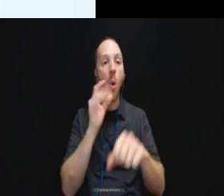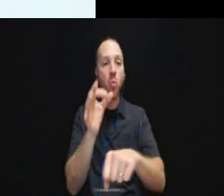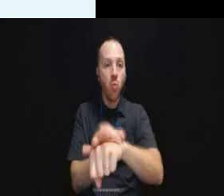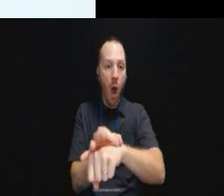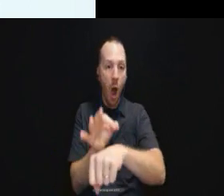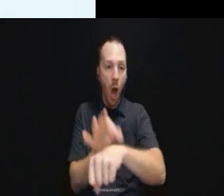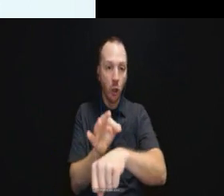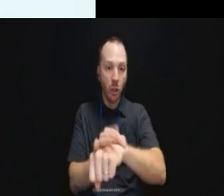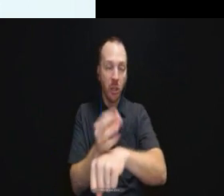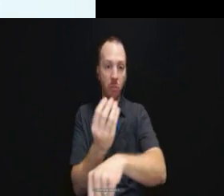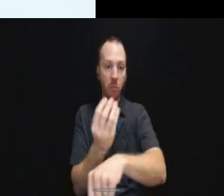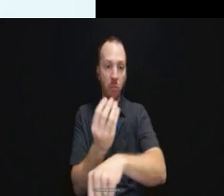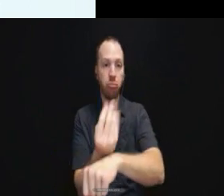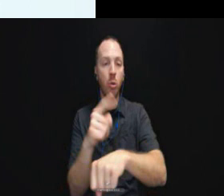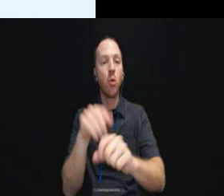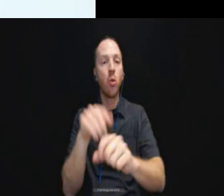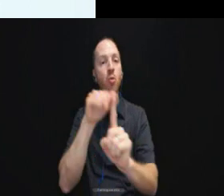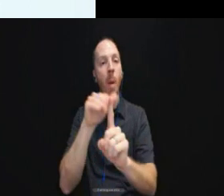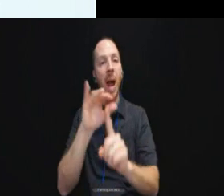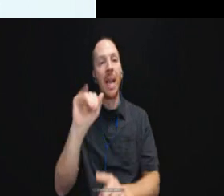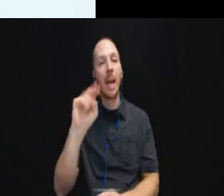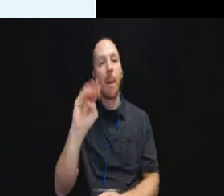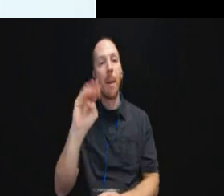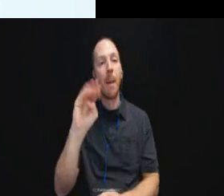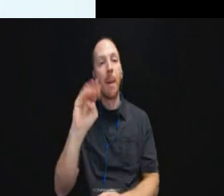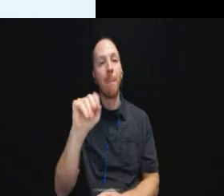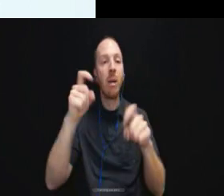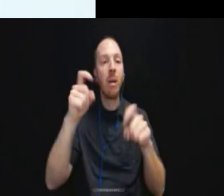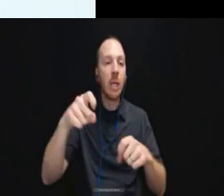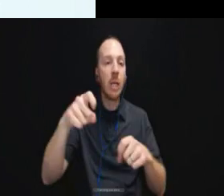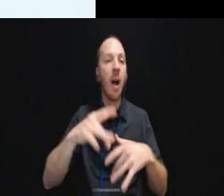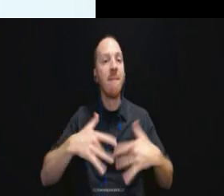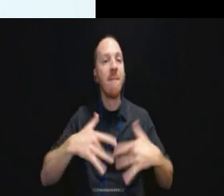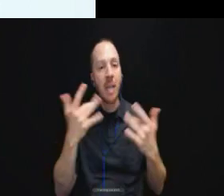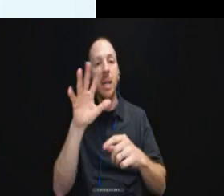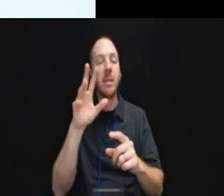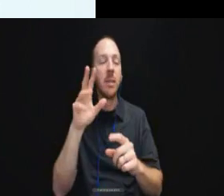to remind inmates about necessary events or appointments in certain circumstances.